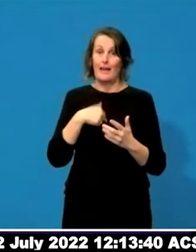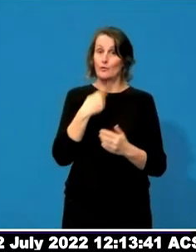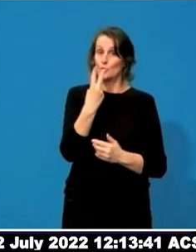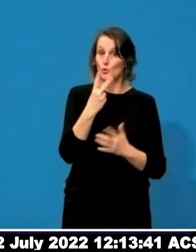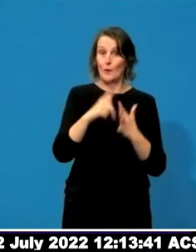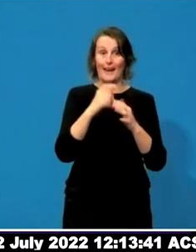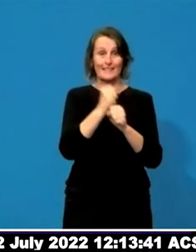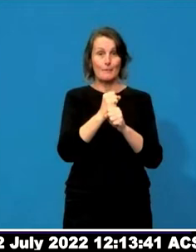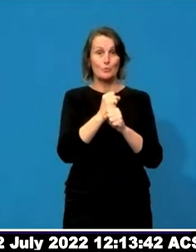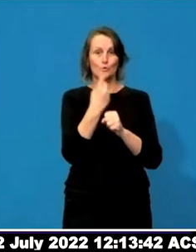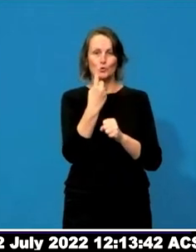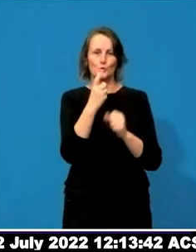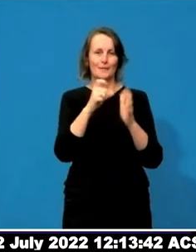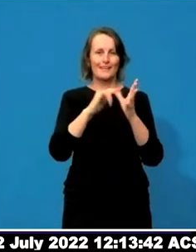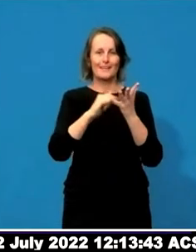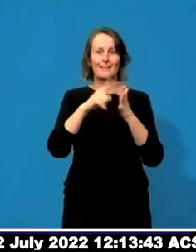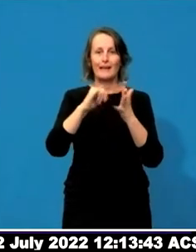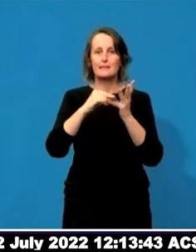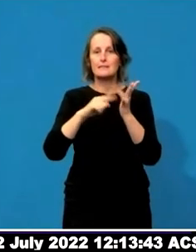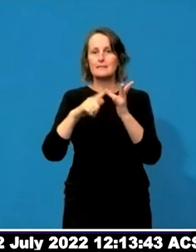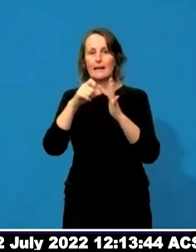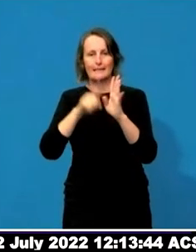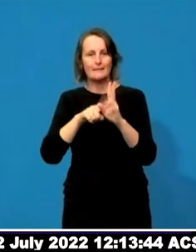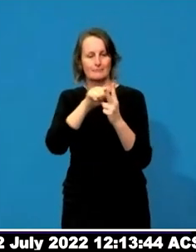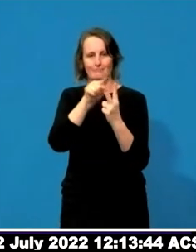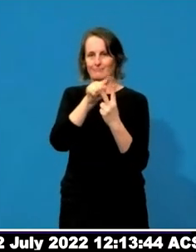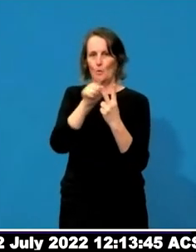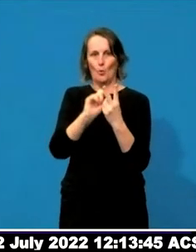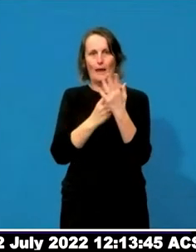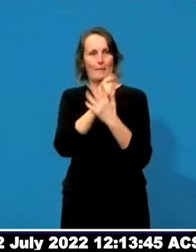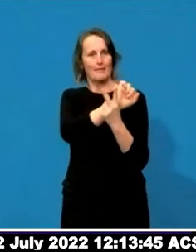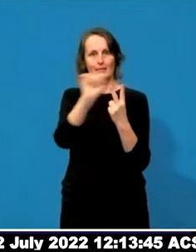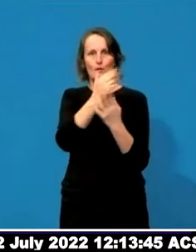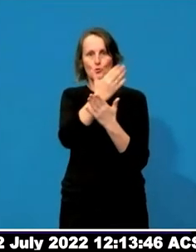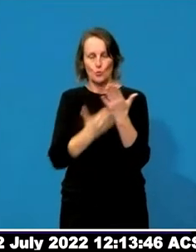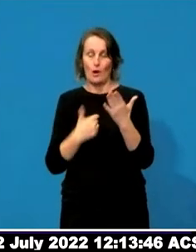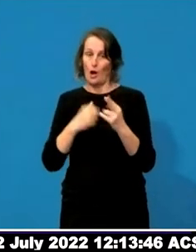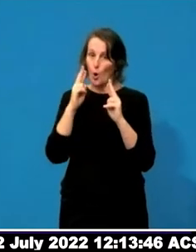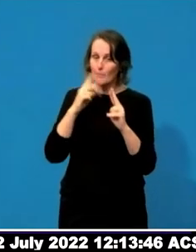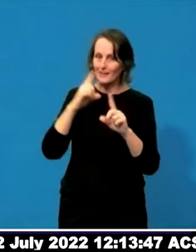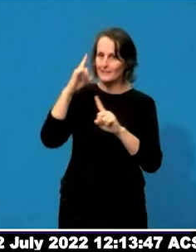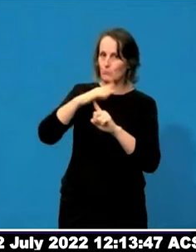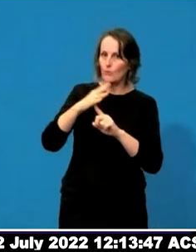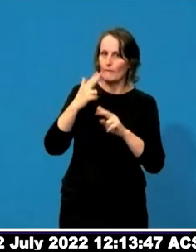and Alan are - have been pivotal to my evidence, and that's their stories.